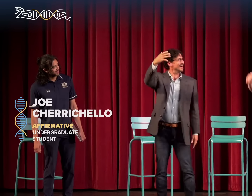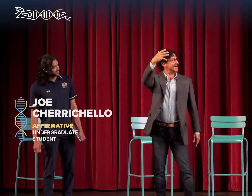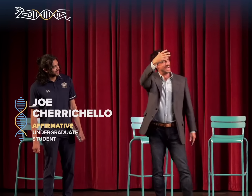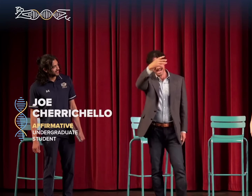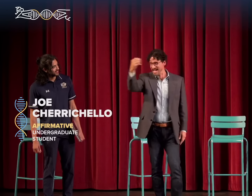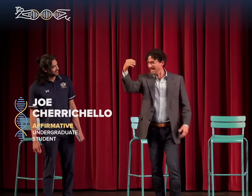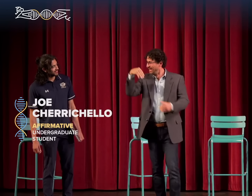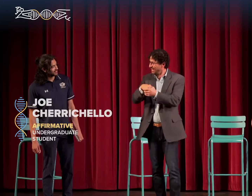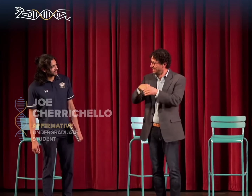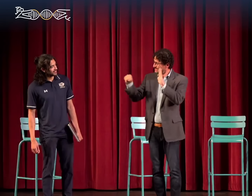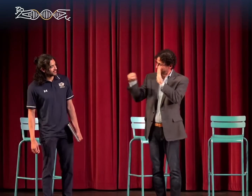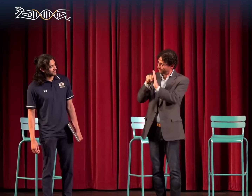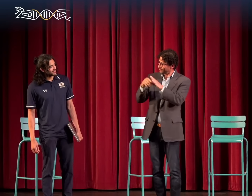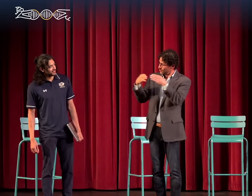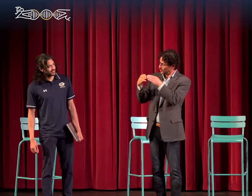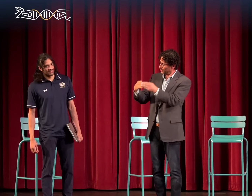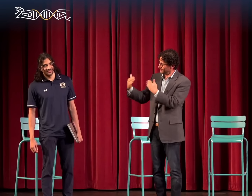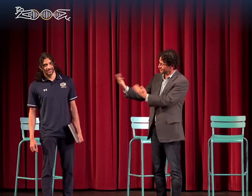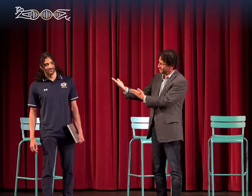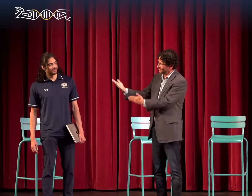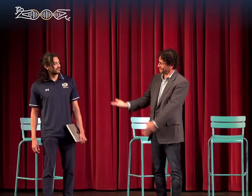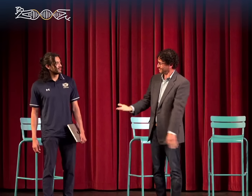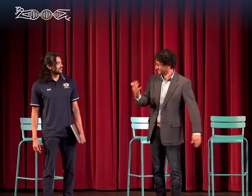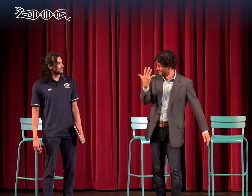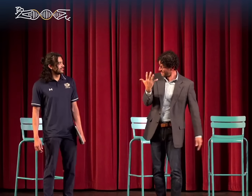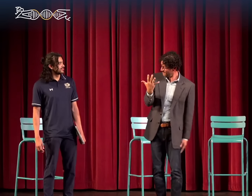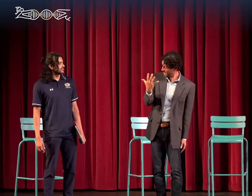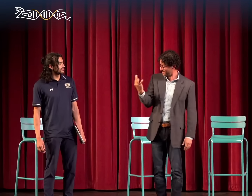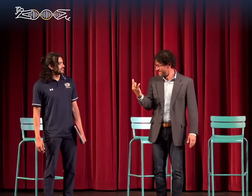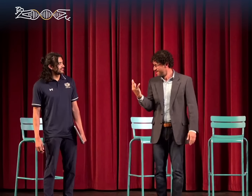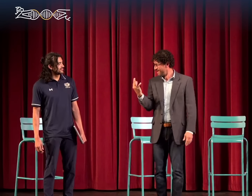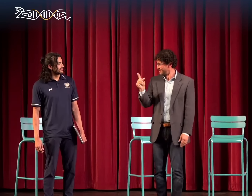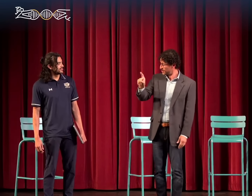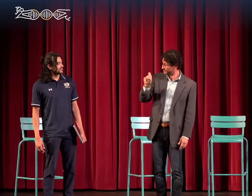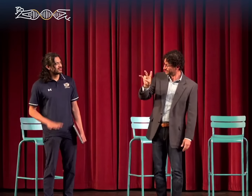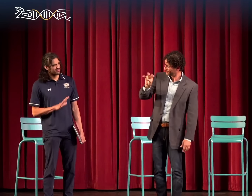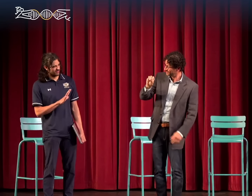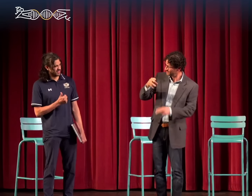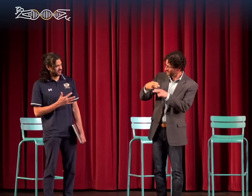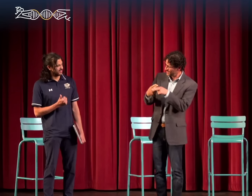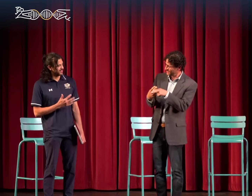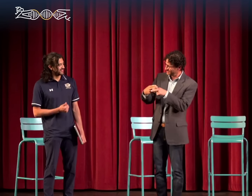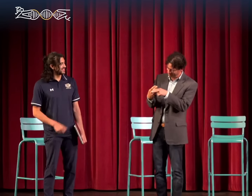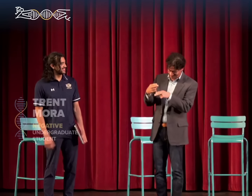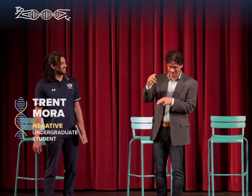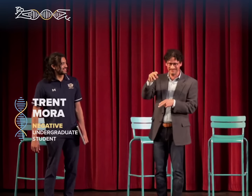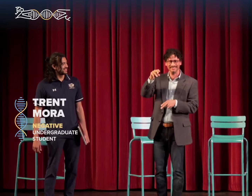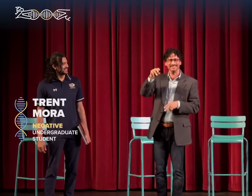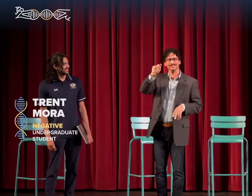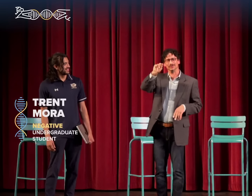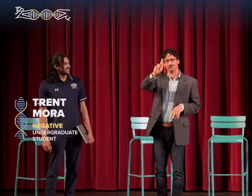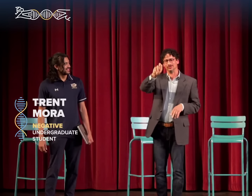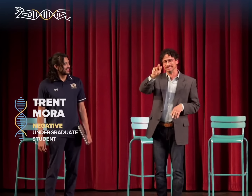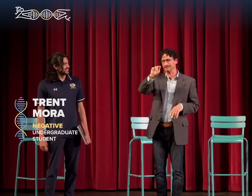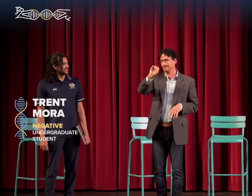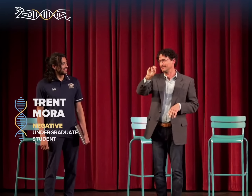Opposing corner we have someone five foot nine 170 pounds Trent Mora